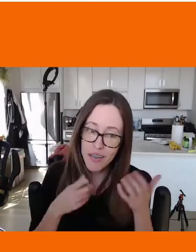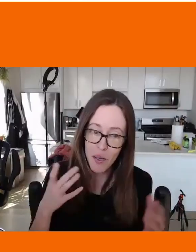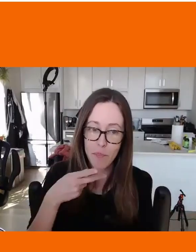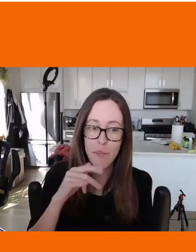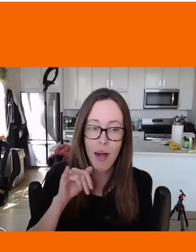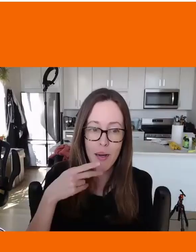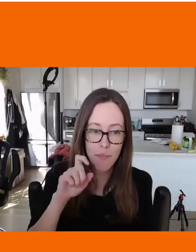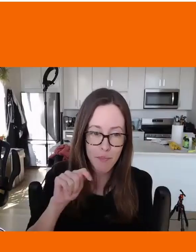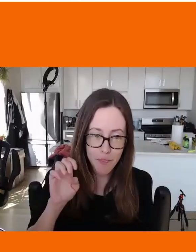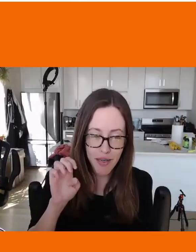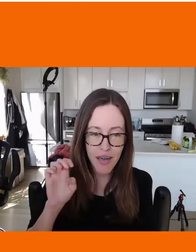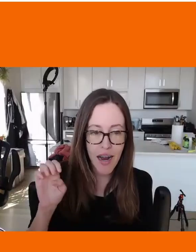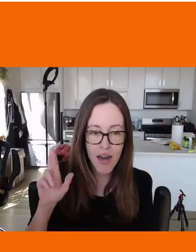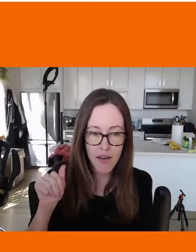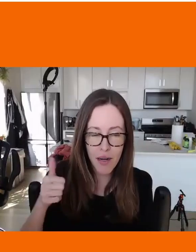So first, I'll start with my pipette era.